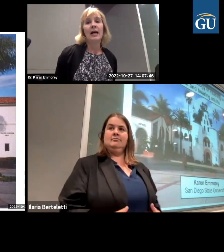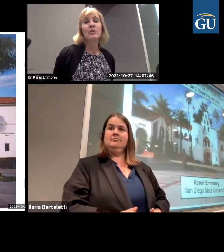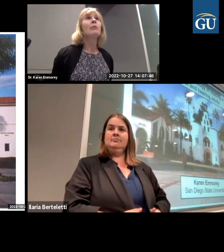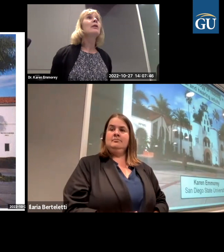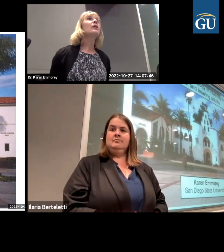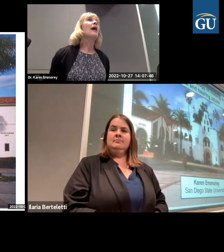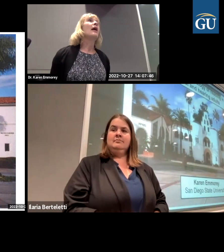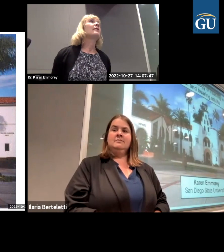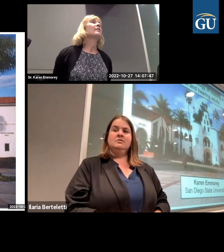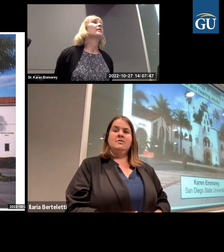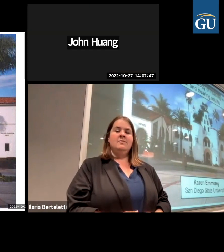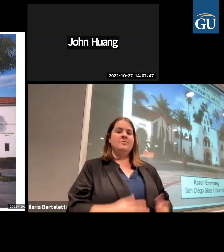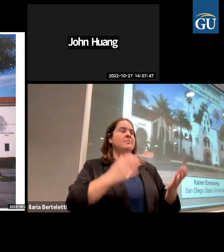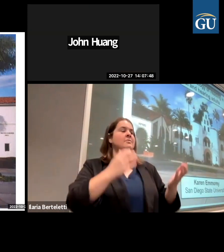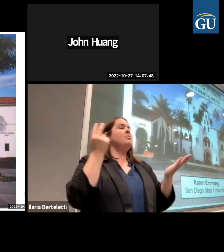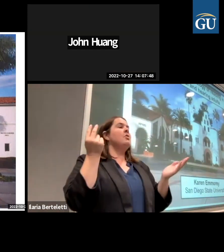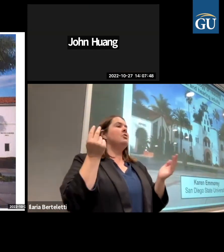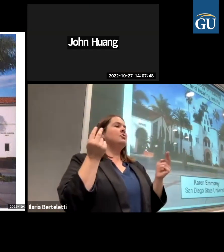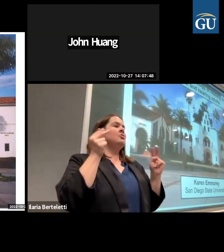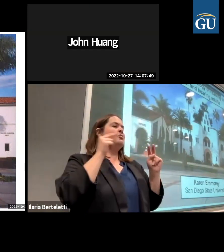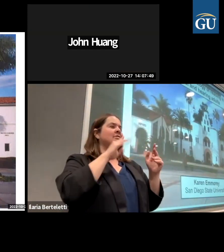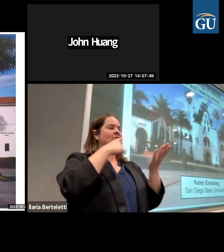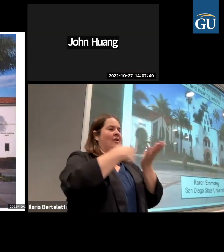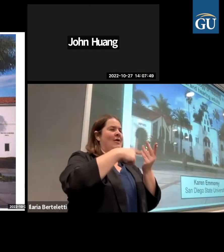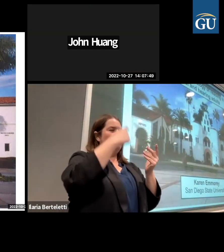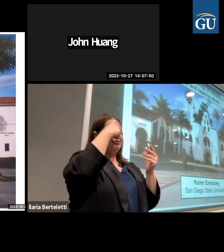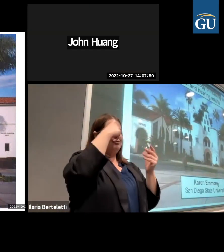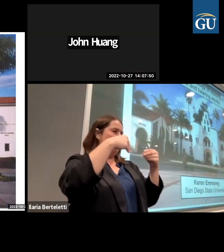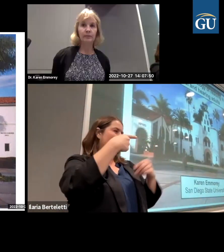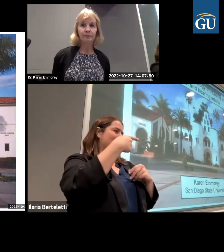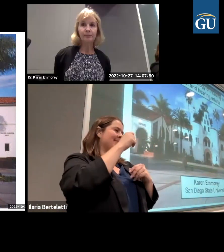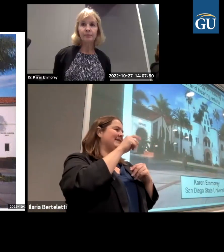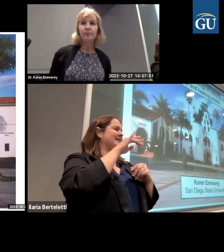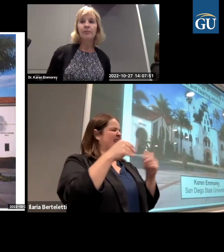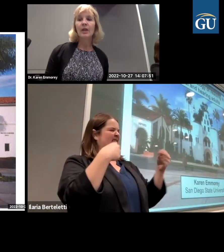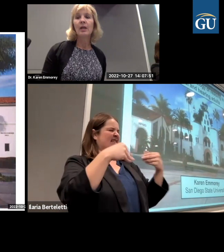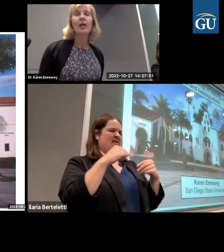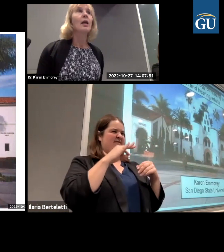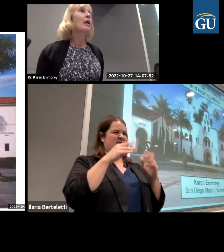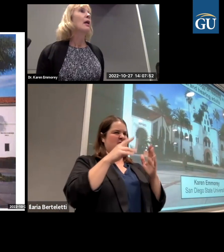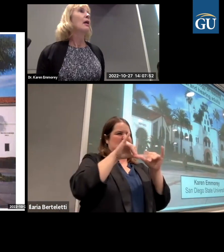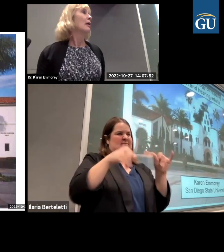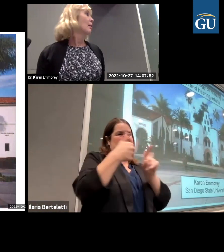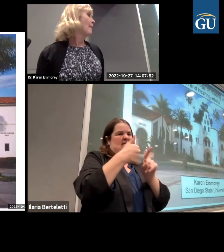Um. So you want to look at the your plasticity and the flexibility of the reading system.